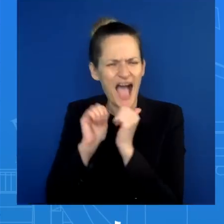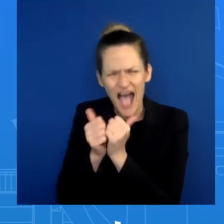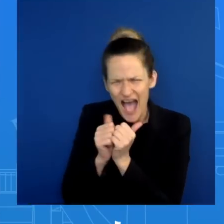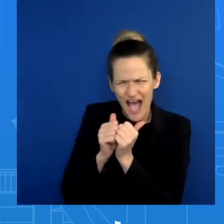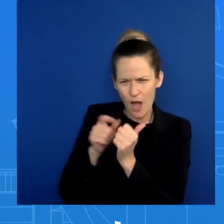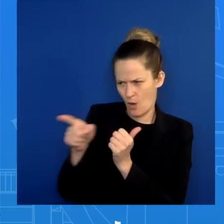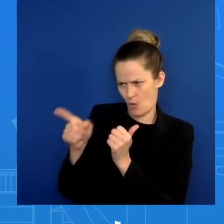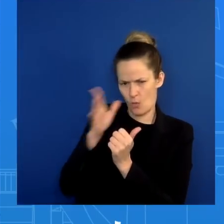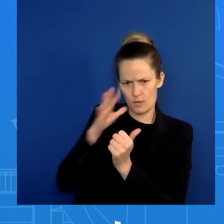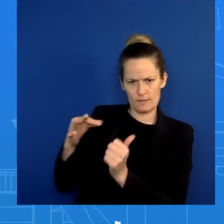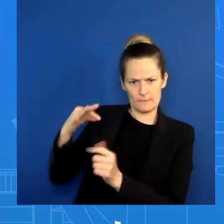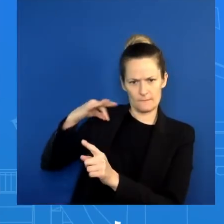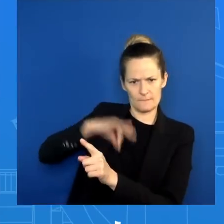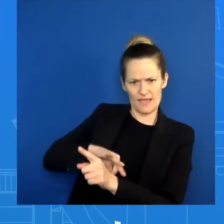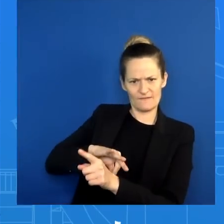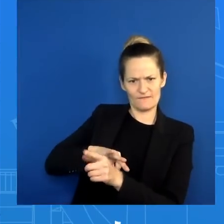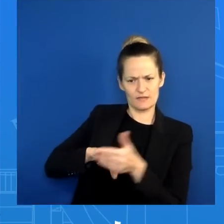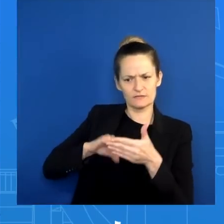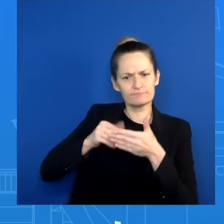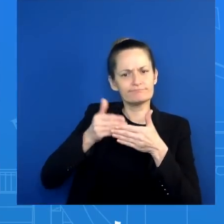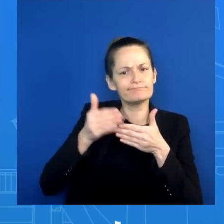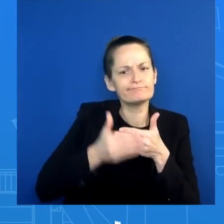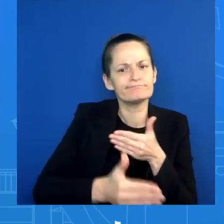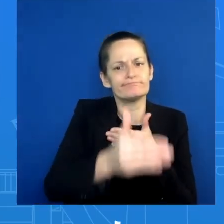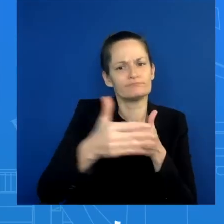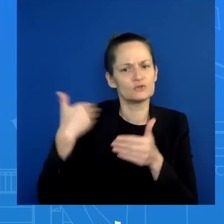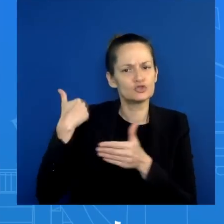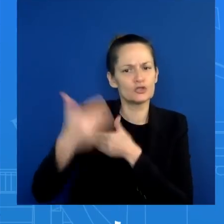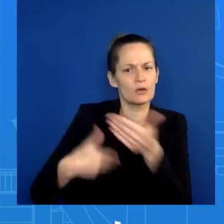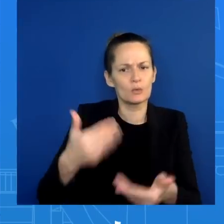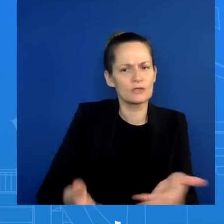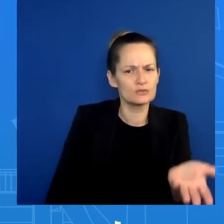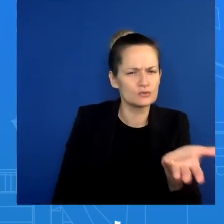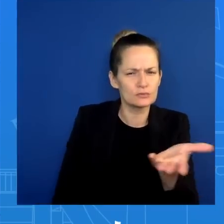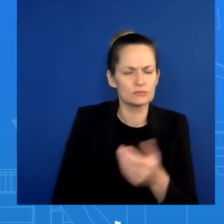announced yesterday benefits borrowers, including future borrowers, by cutting monthly payments in half.